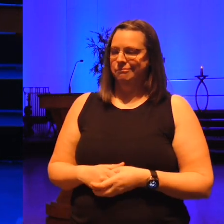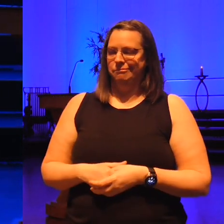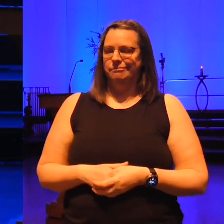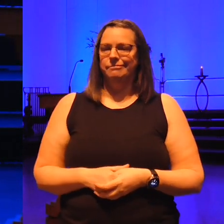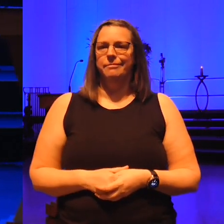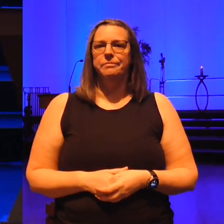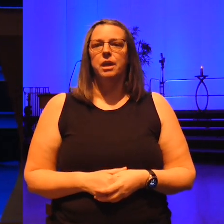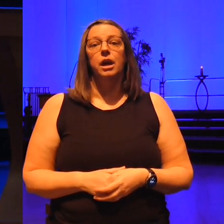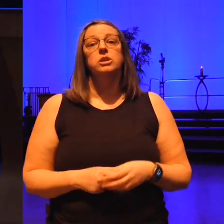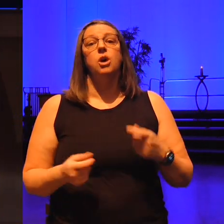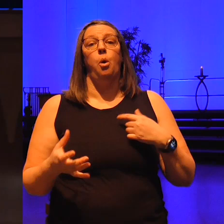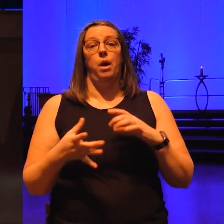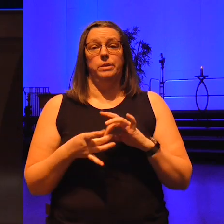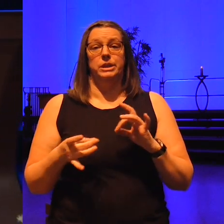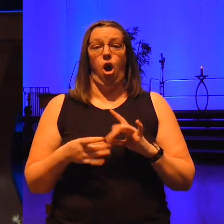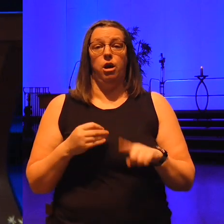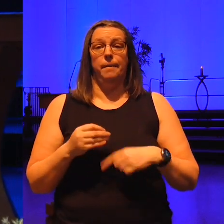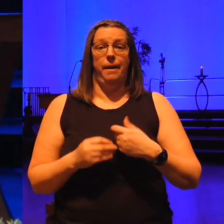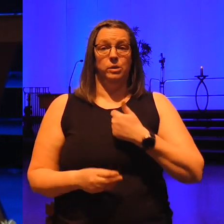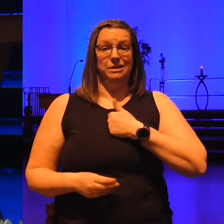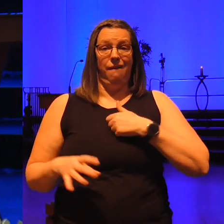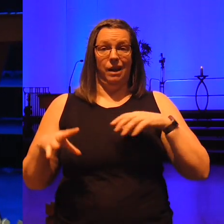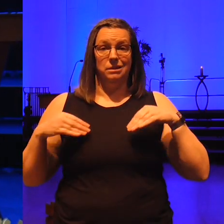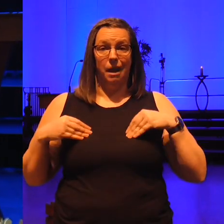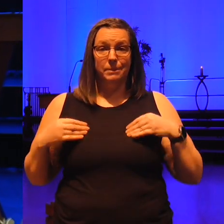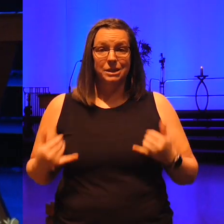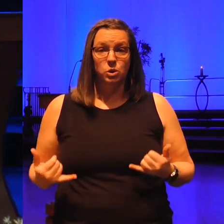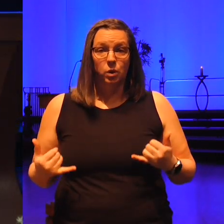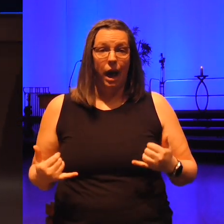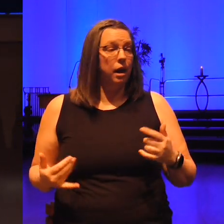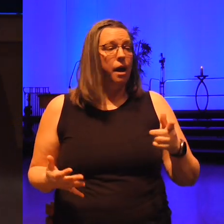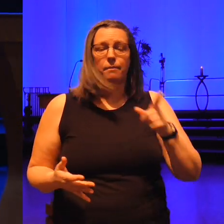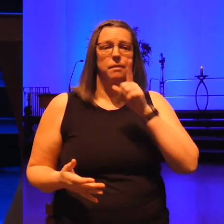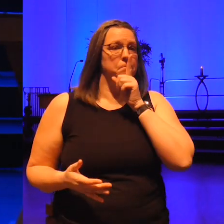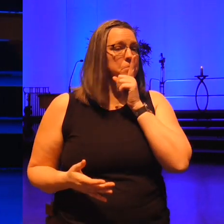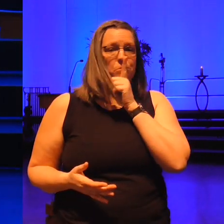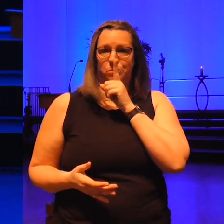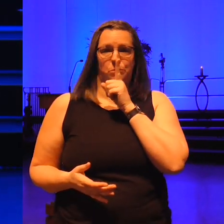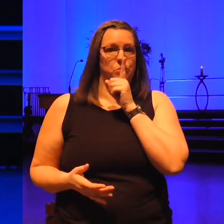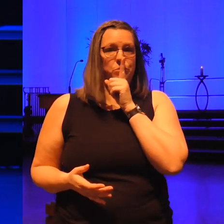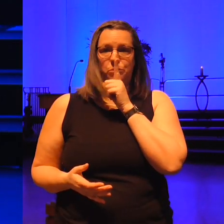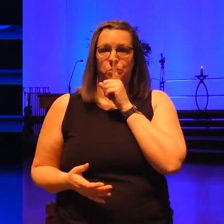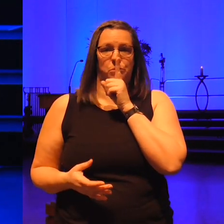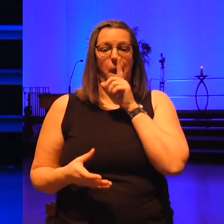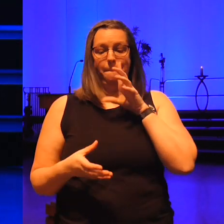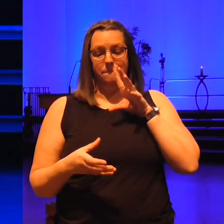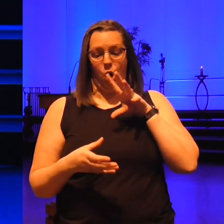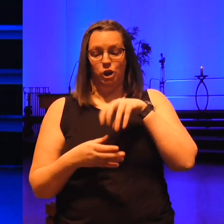self-acceptance today I want you to know that I'm not talking about uh participation trophy